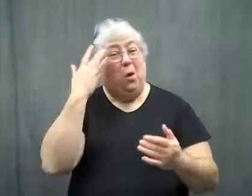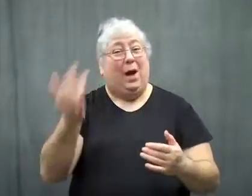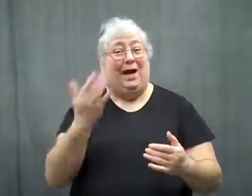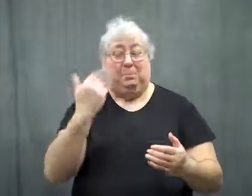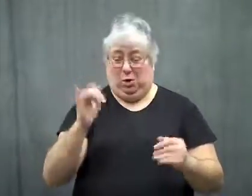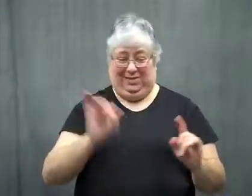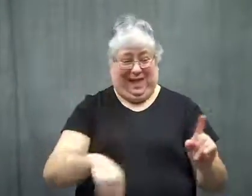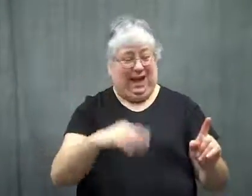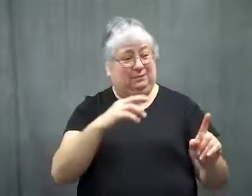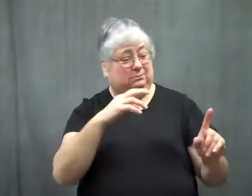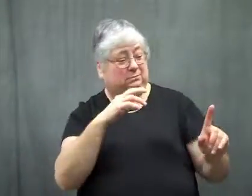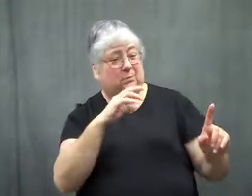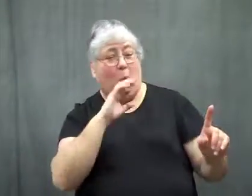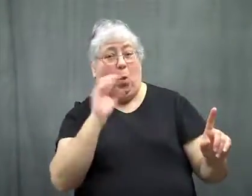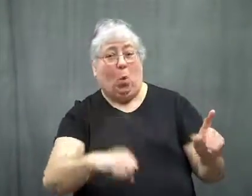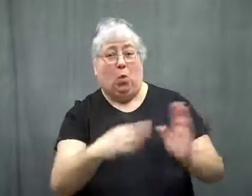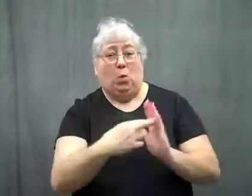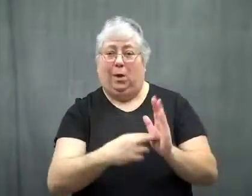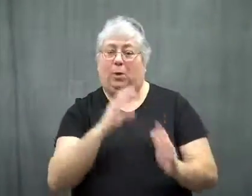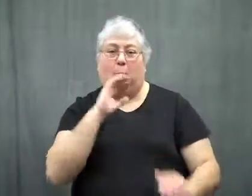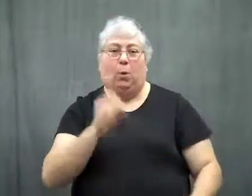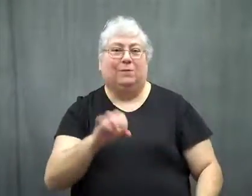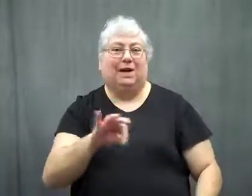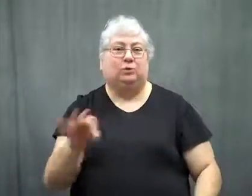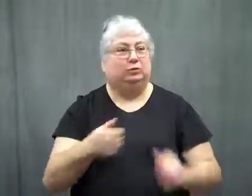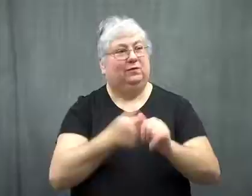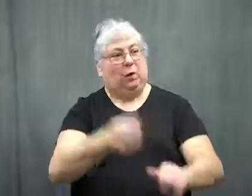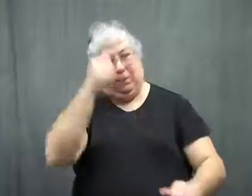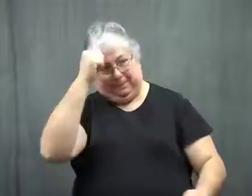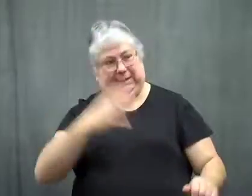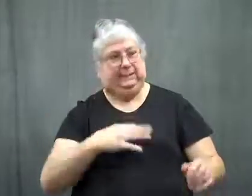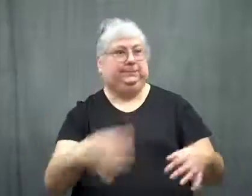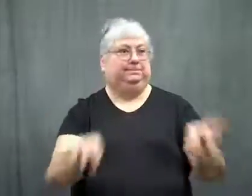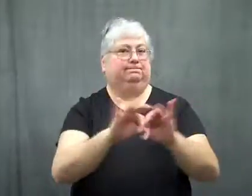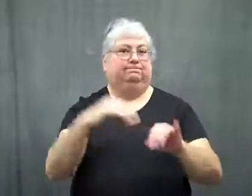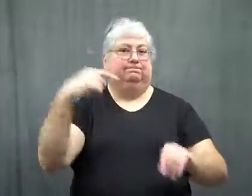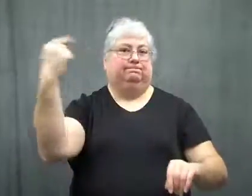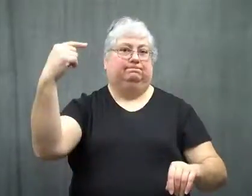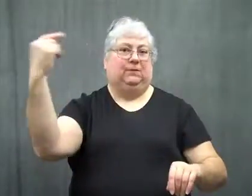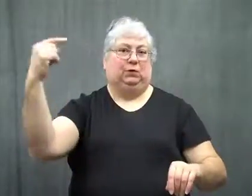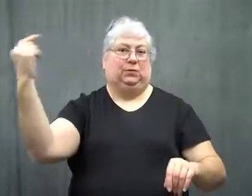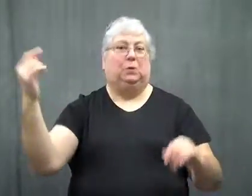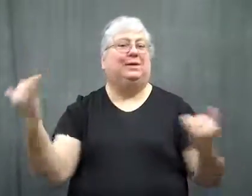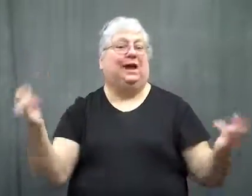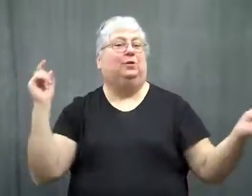The old way presumed the superiority of males.